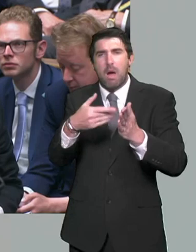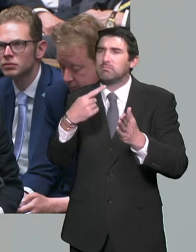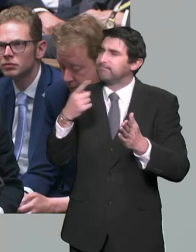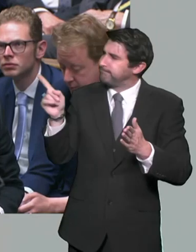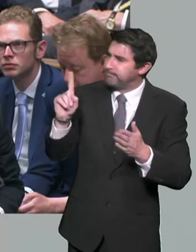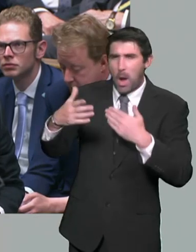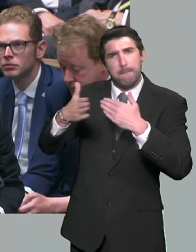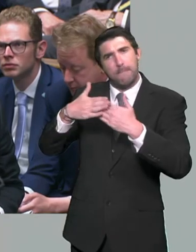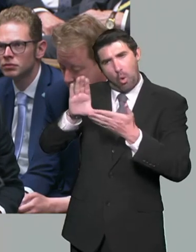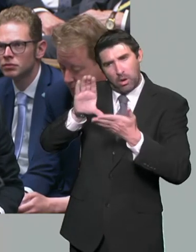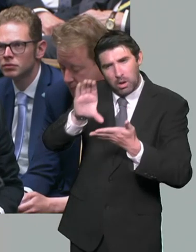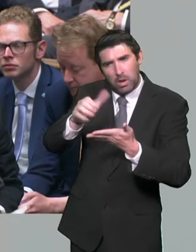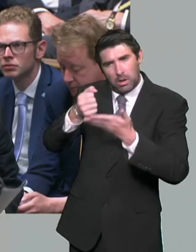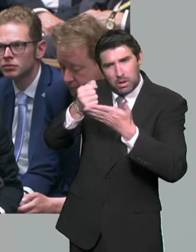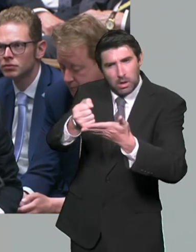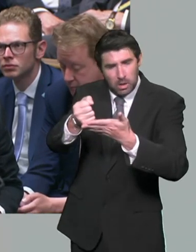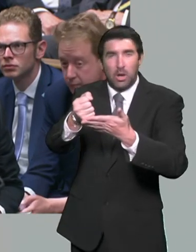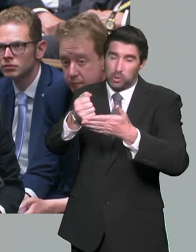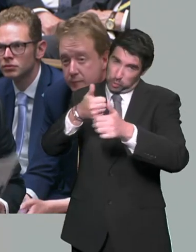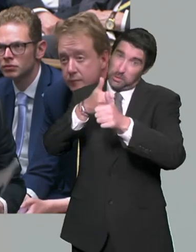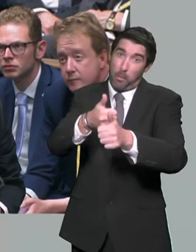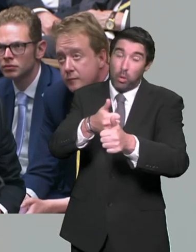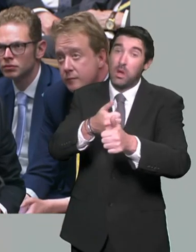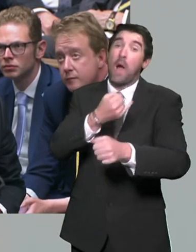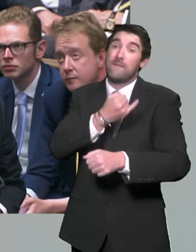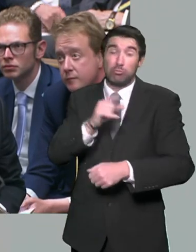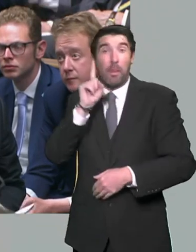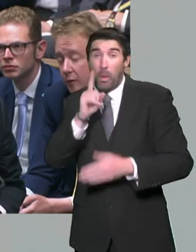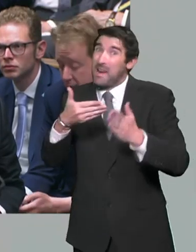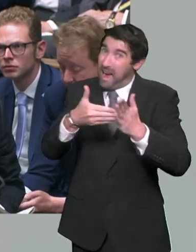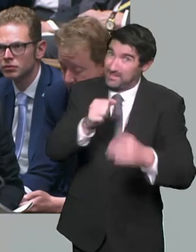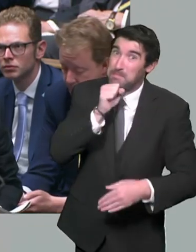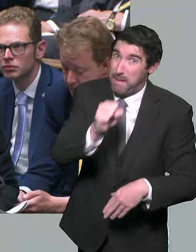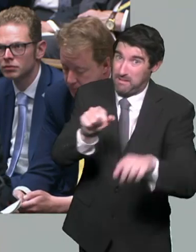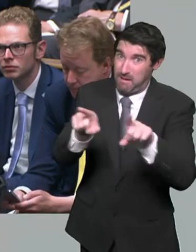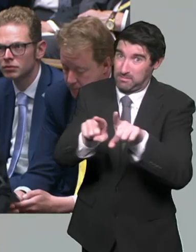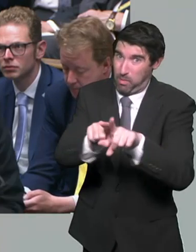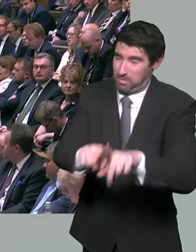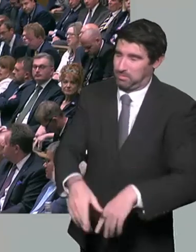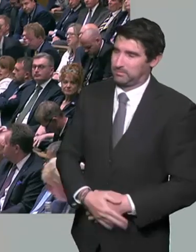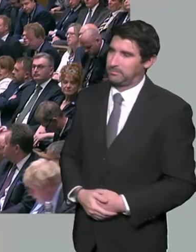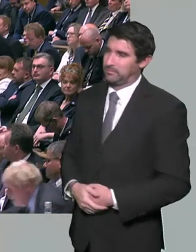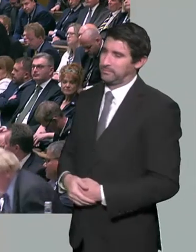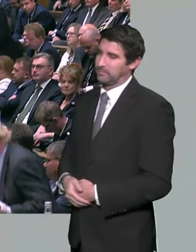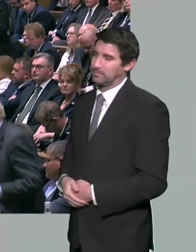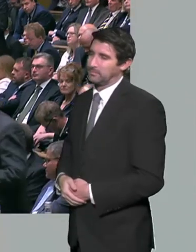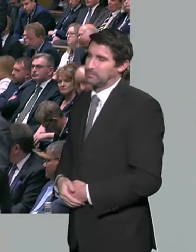they can continue to deliver this vital care to vulnerable men and women across all our constituencies? The Prime Minister I thank my hon.